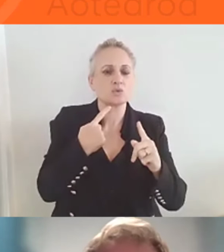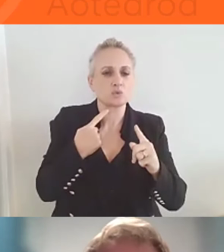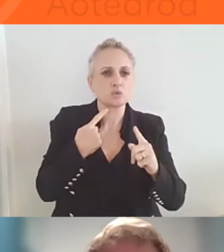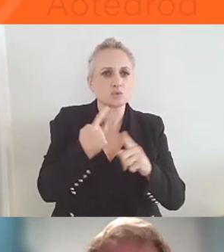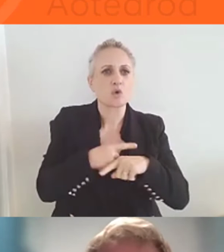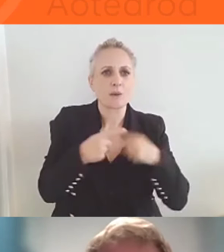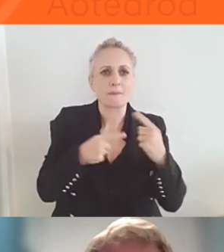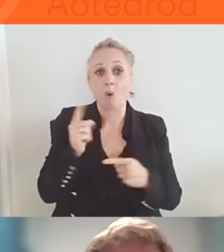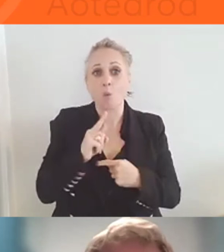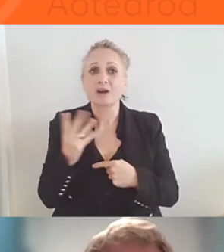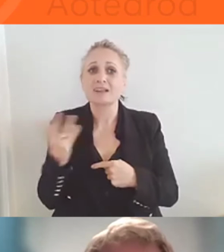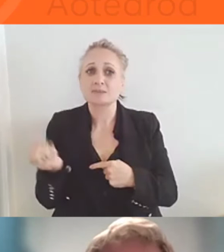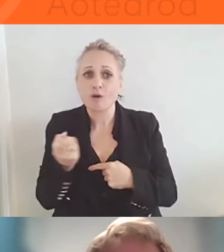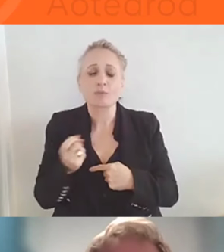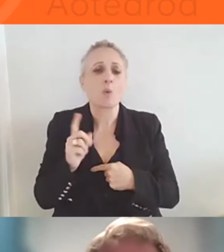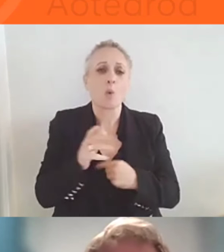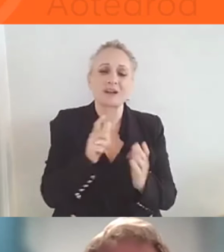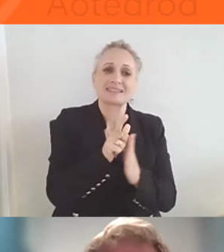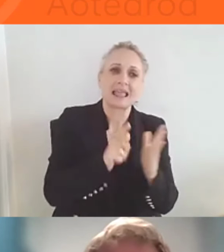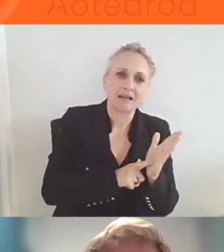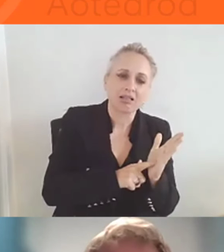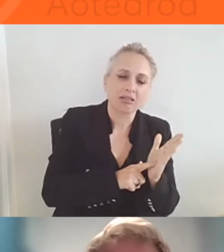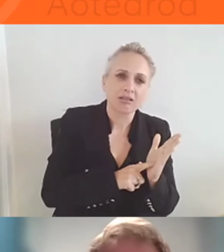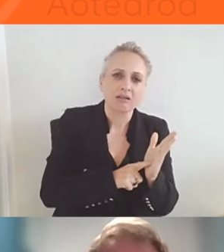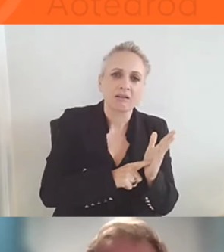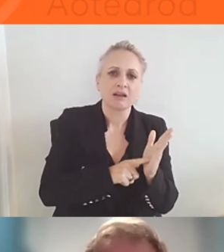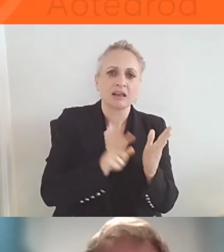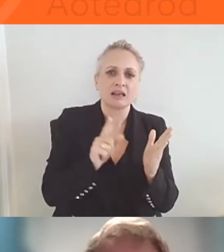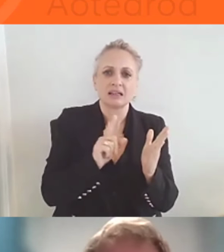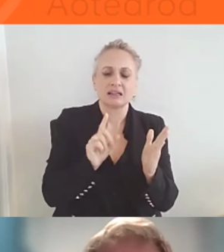reflect good design practice, it does not represent architectural